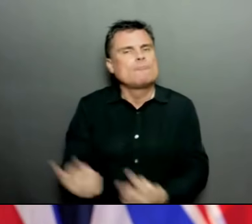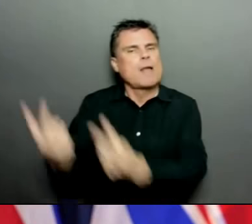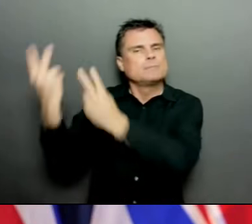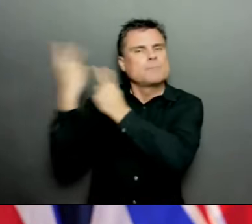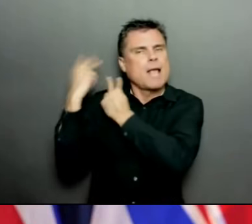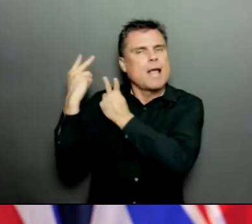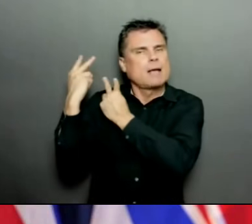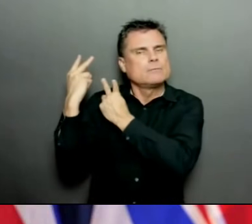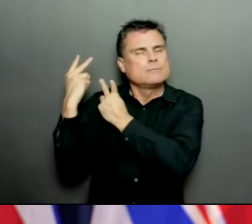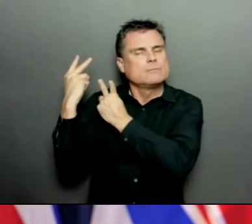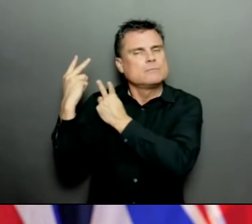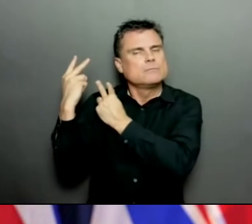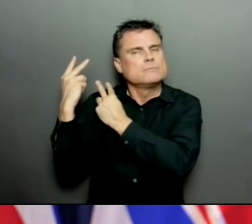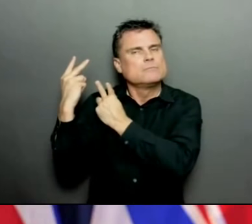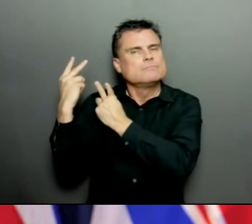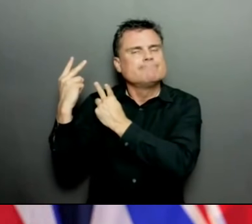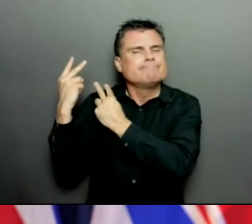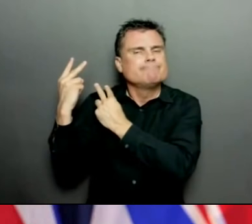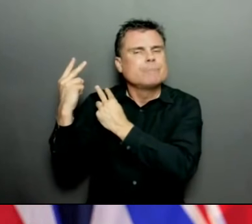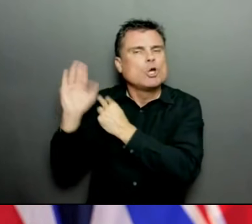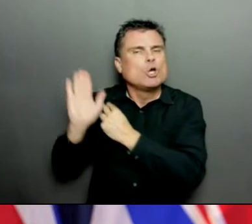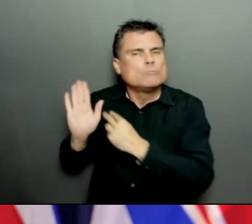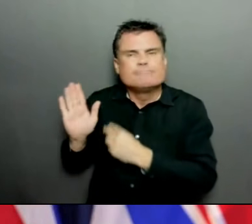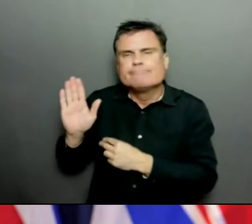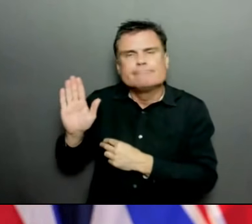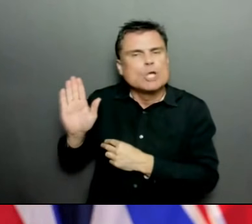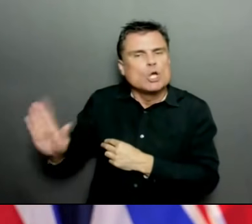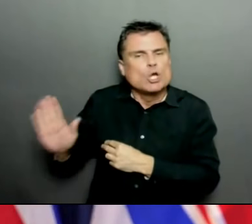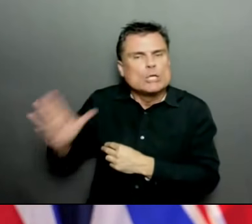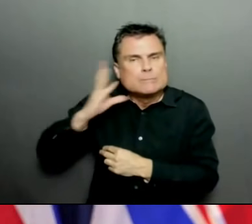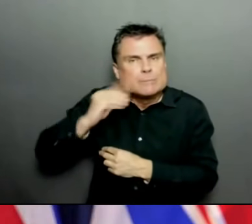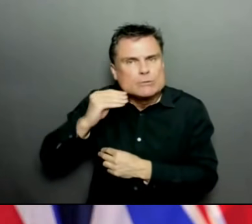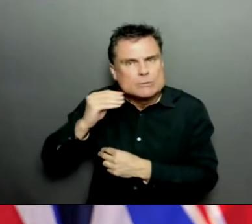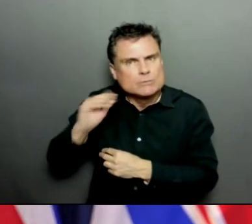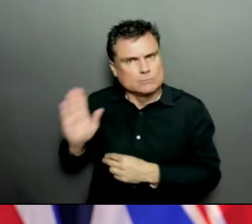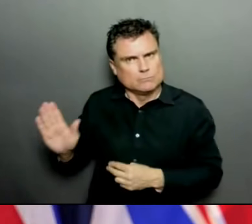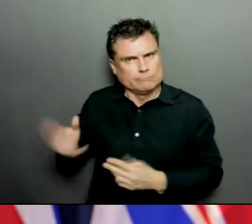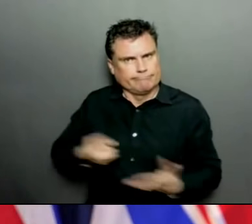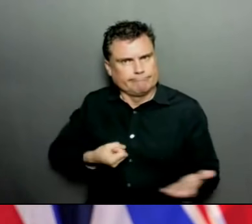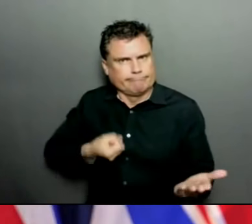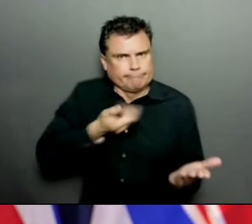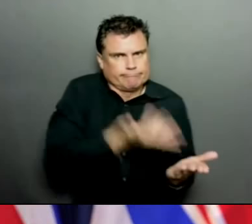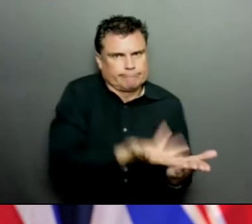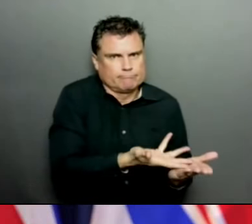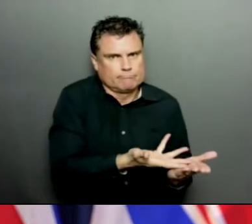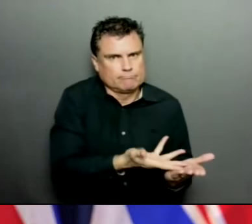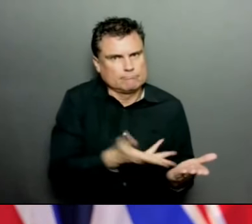extraordinary person, I think her insights are to be of great value, all of us, all of us